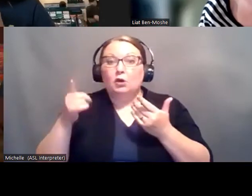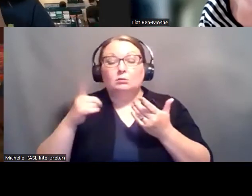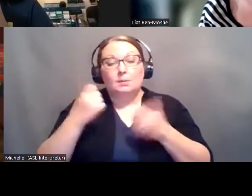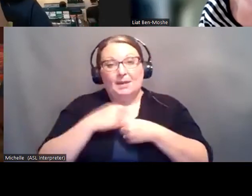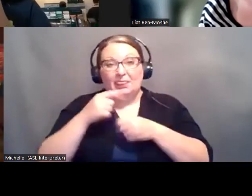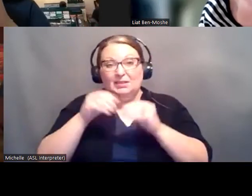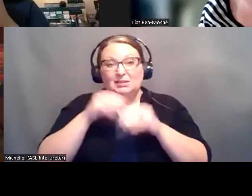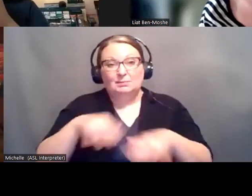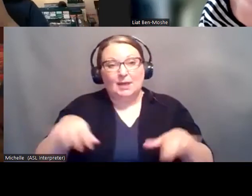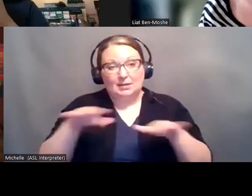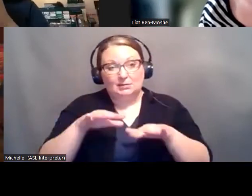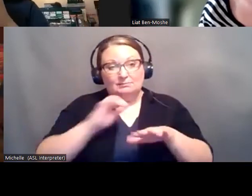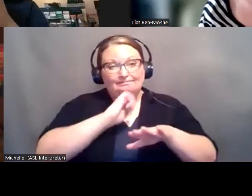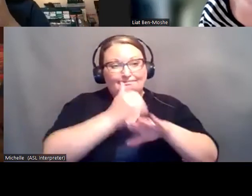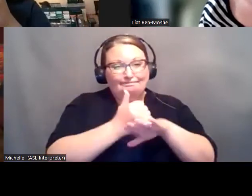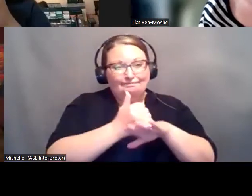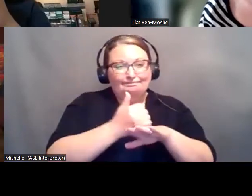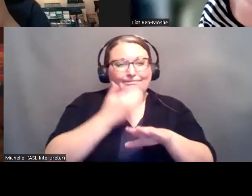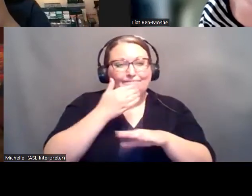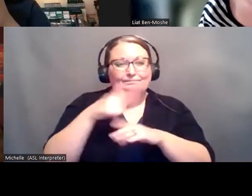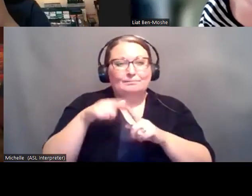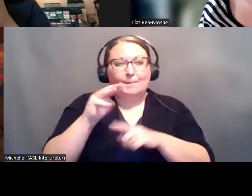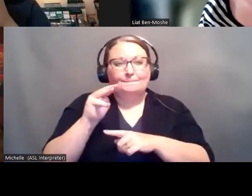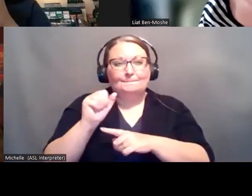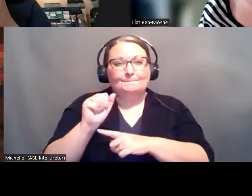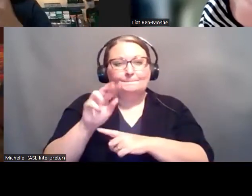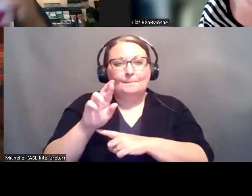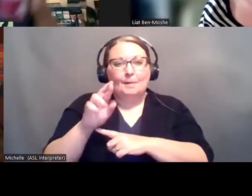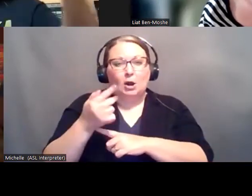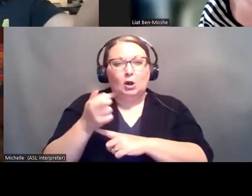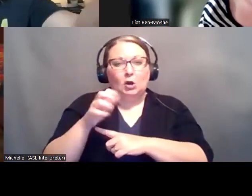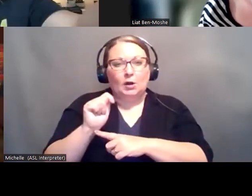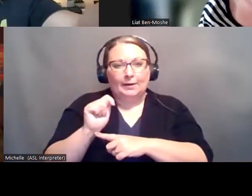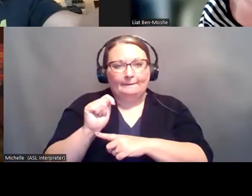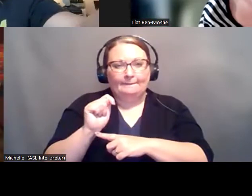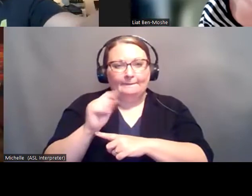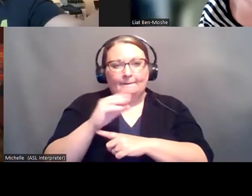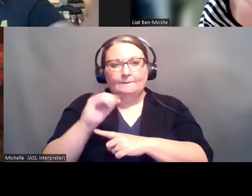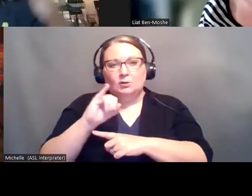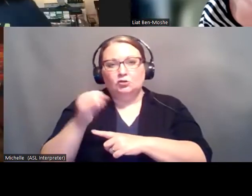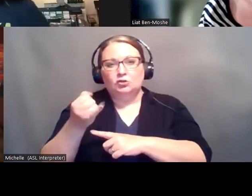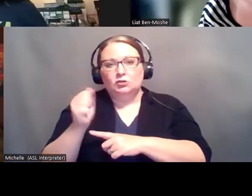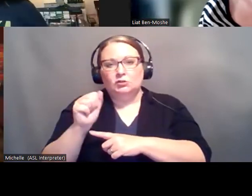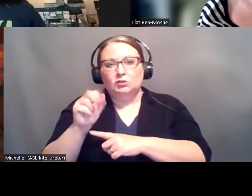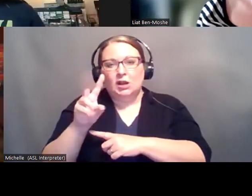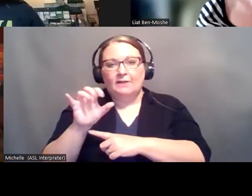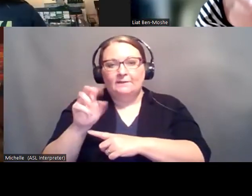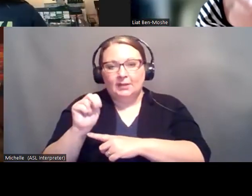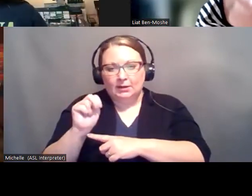Margaret and Javin and everybody that organized this session.